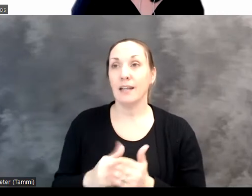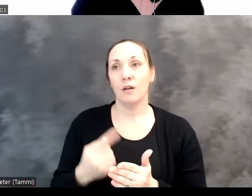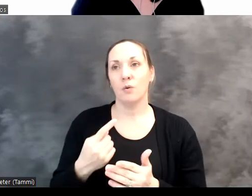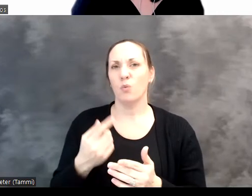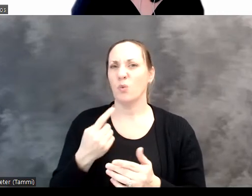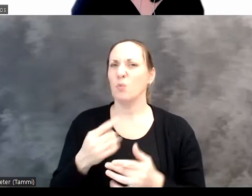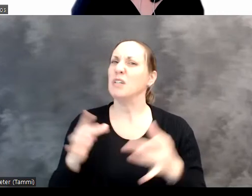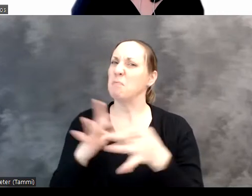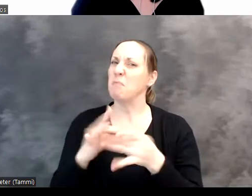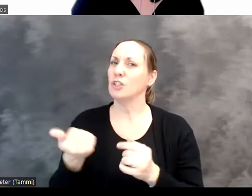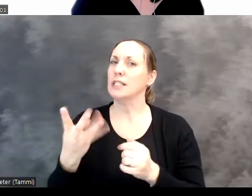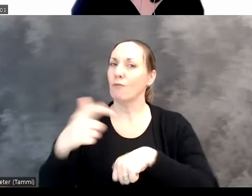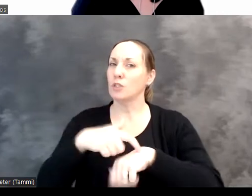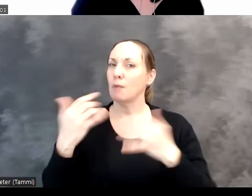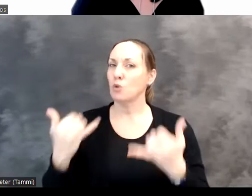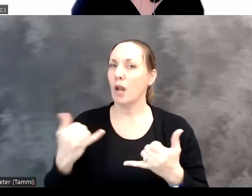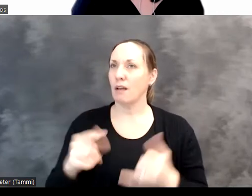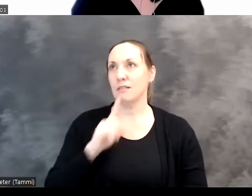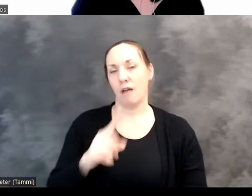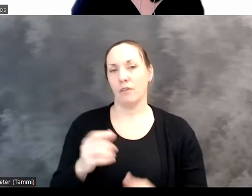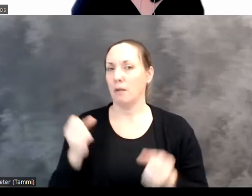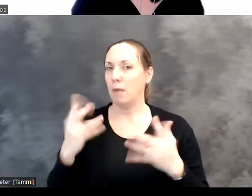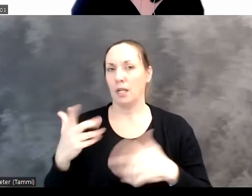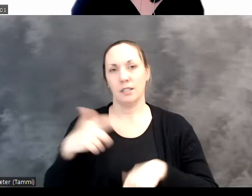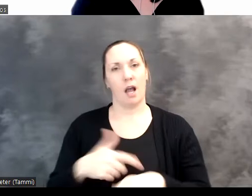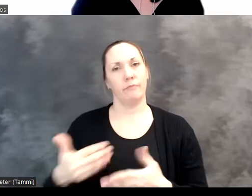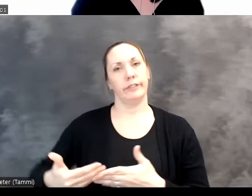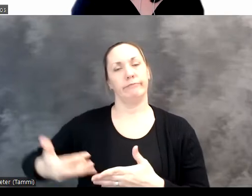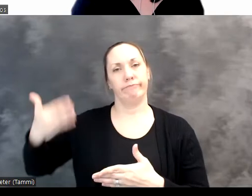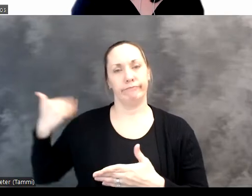about who's represented, because as it was